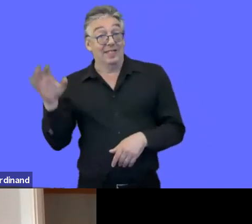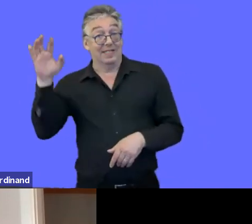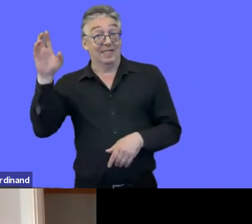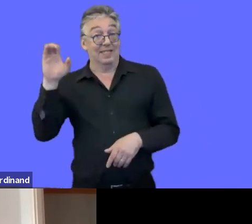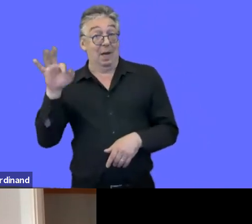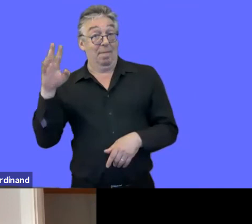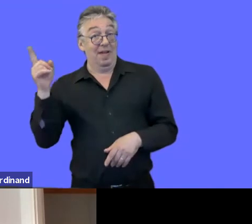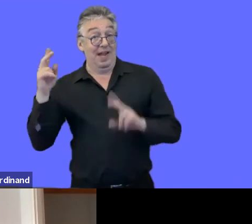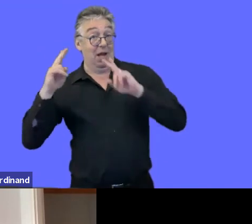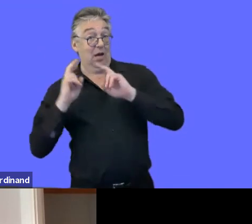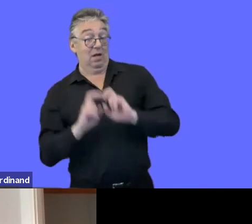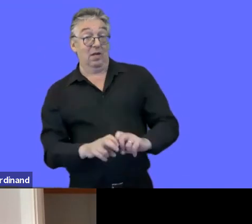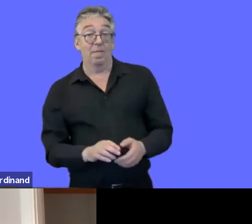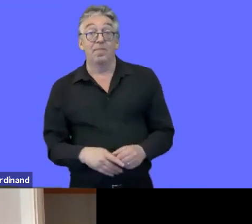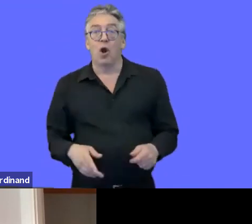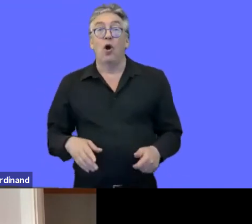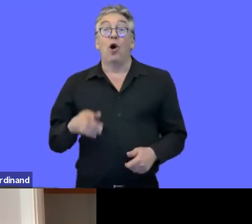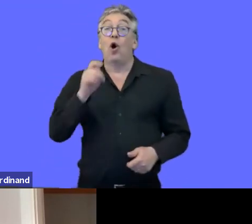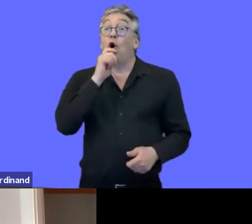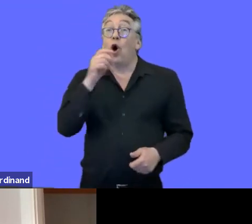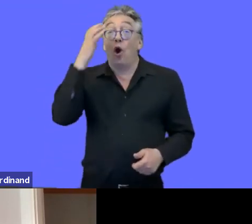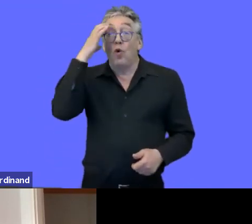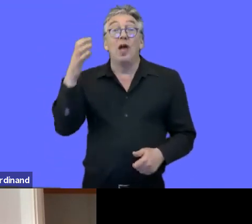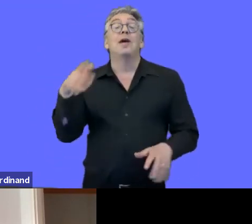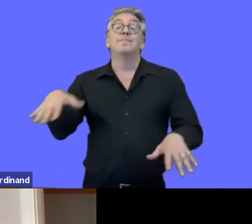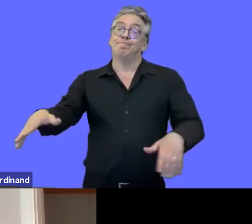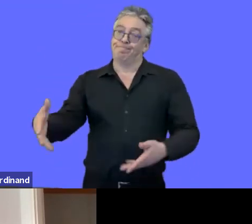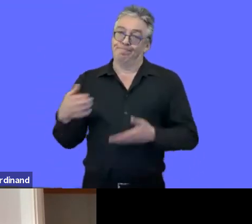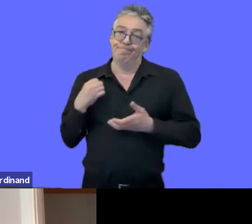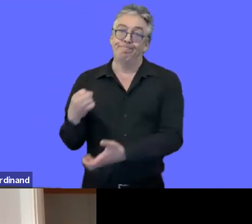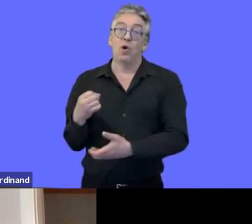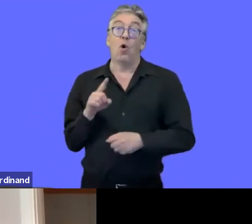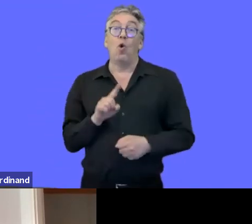The government suspended 178 million euros of the those fundings